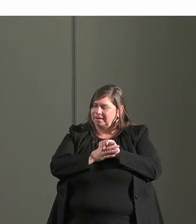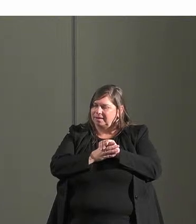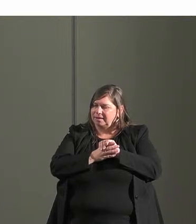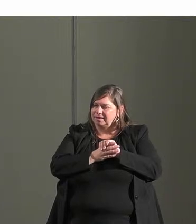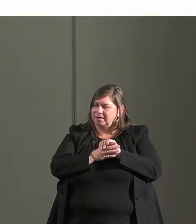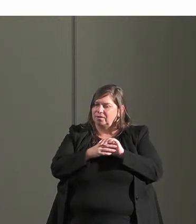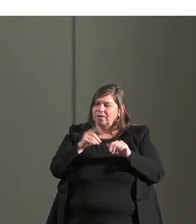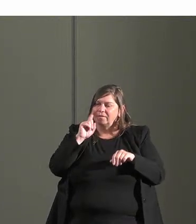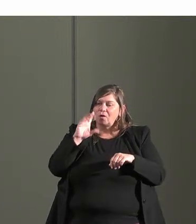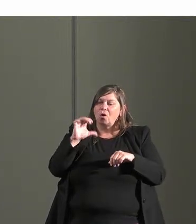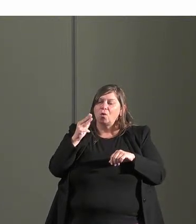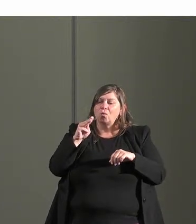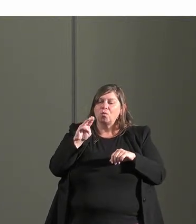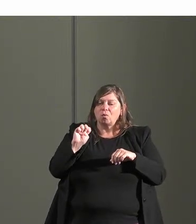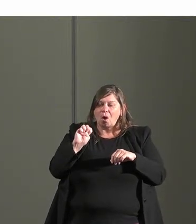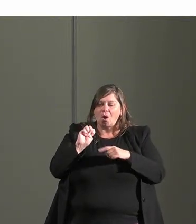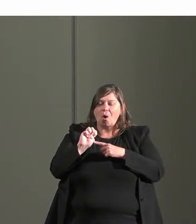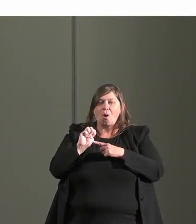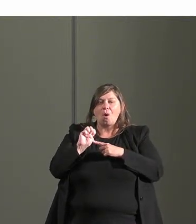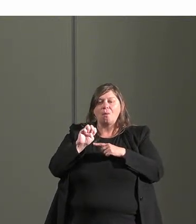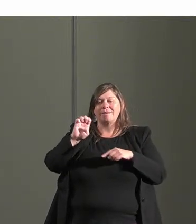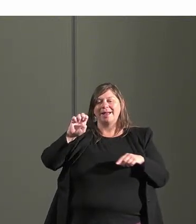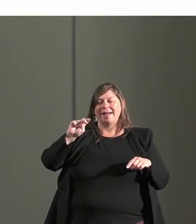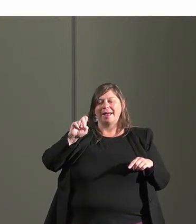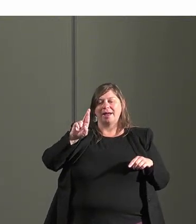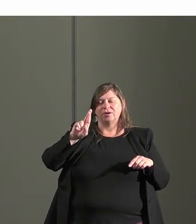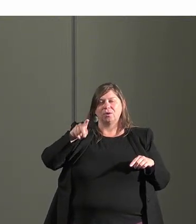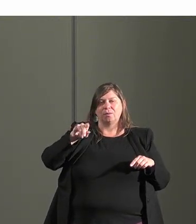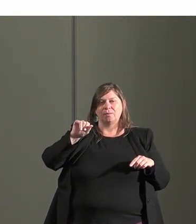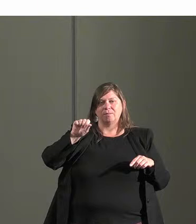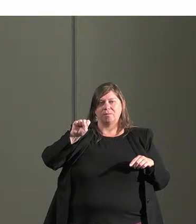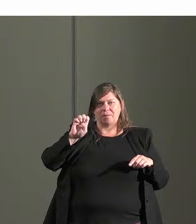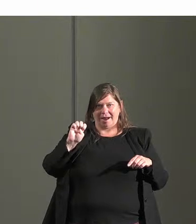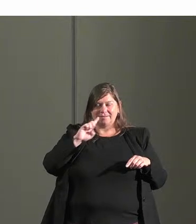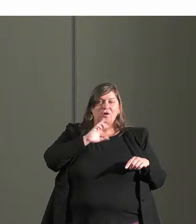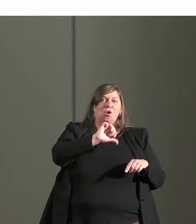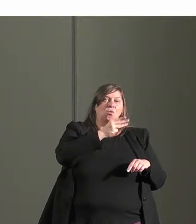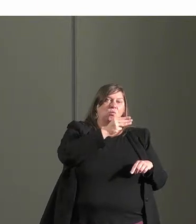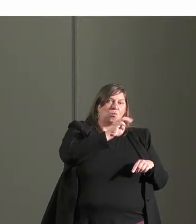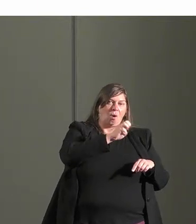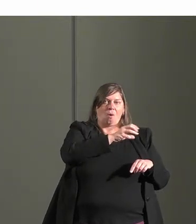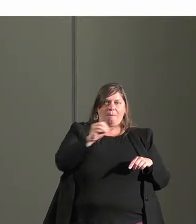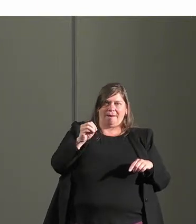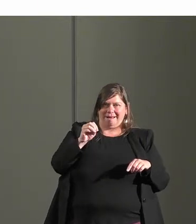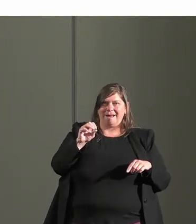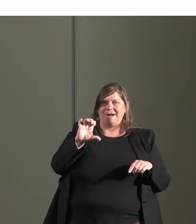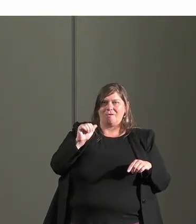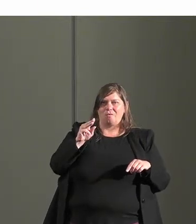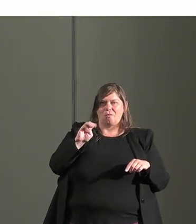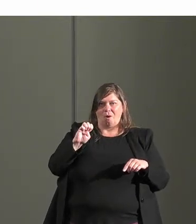find. And simple Laer similarly for